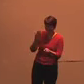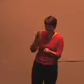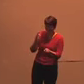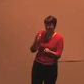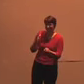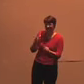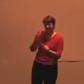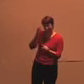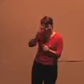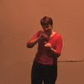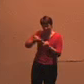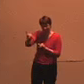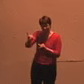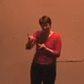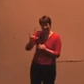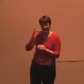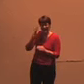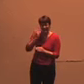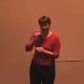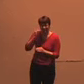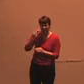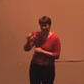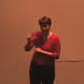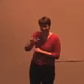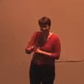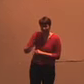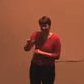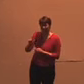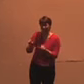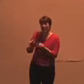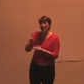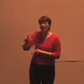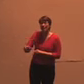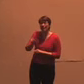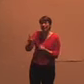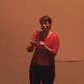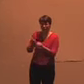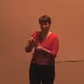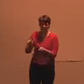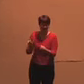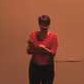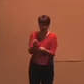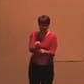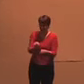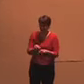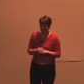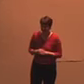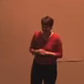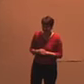or a library as a world. So, of course, as a geometry, it is completely